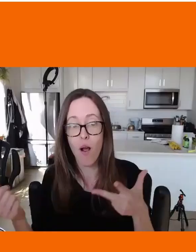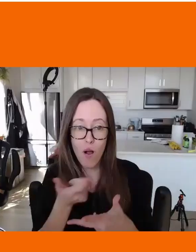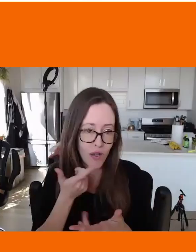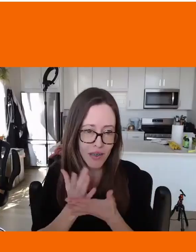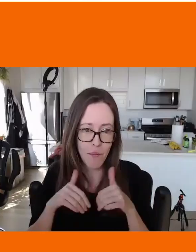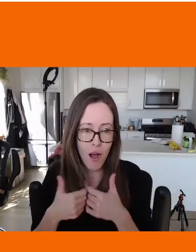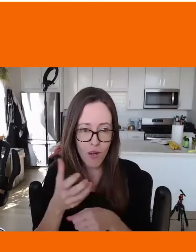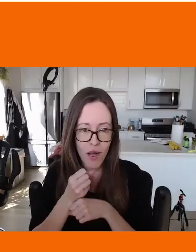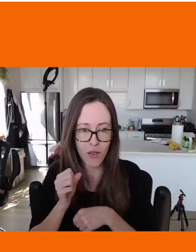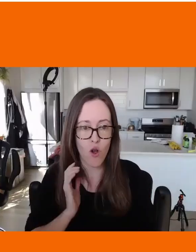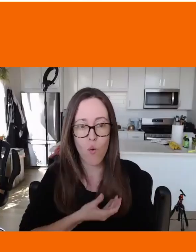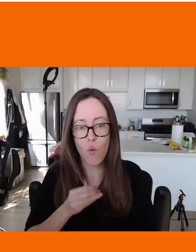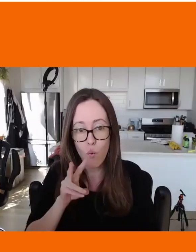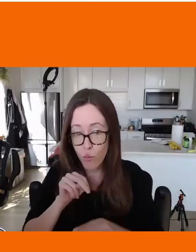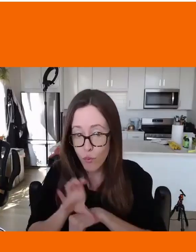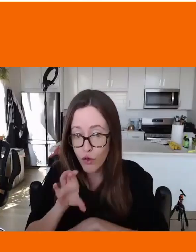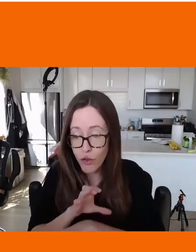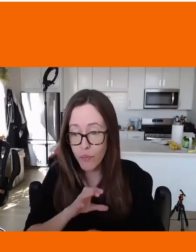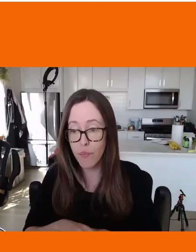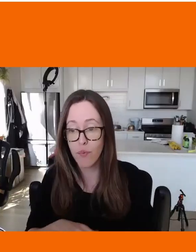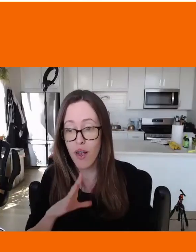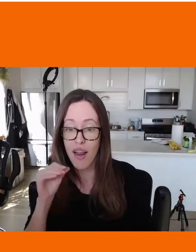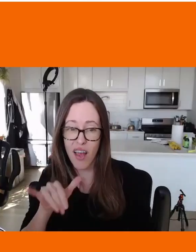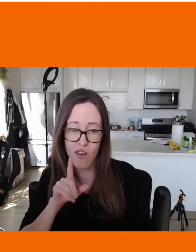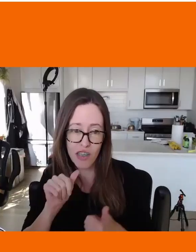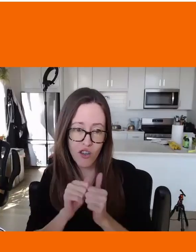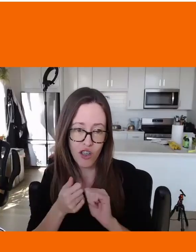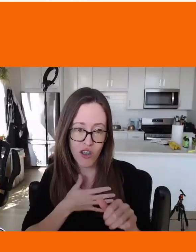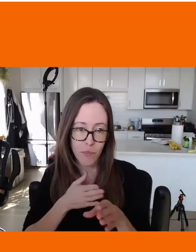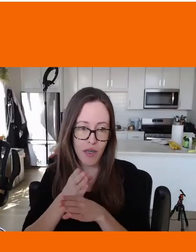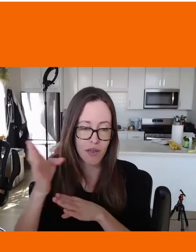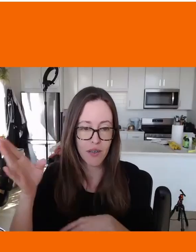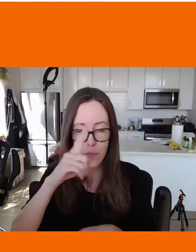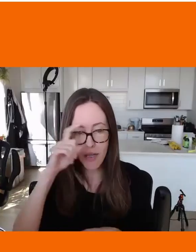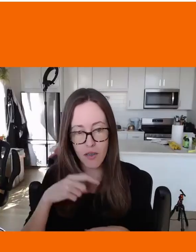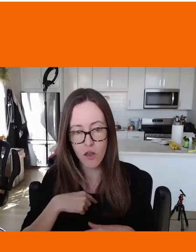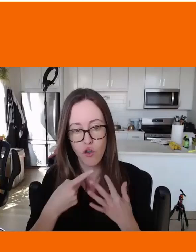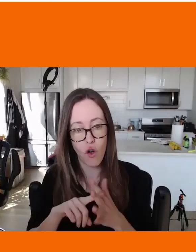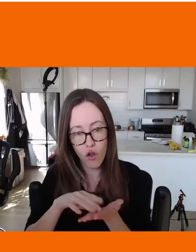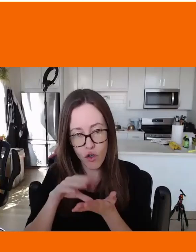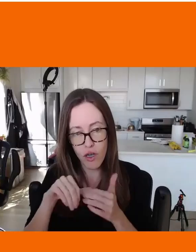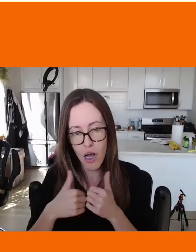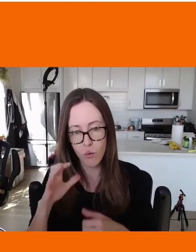So we ended up-- my mom, my sister, and I-- each got our own computers at that time. And that really changed my future trajectory,